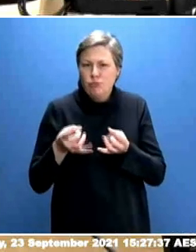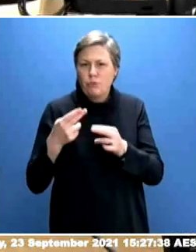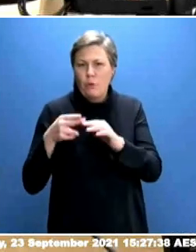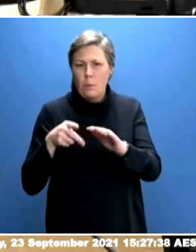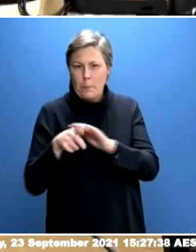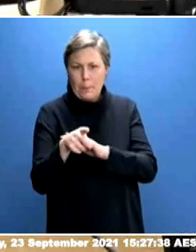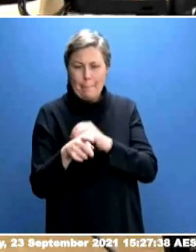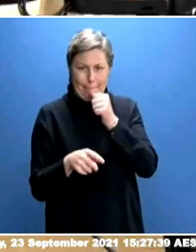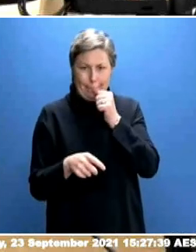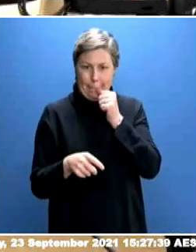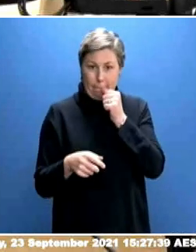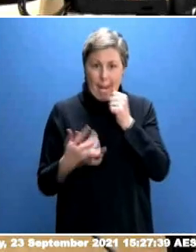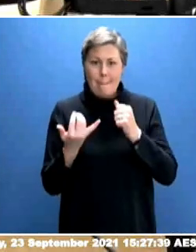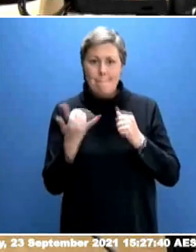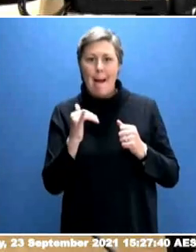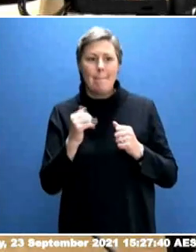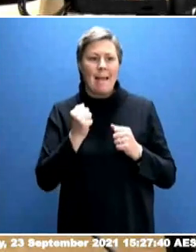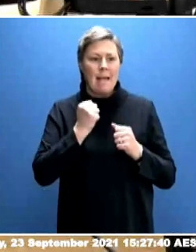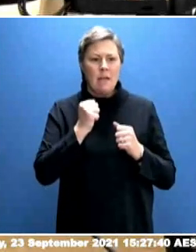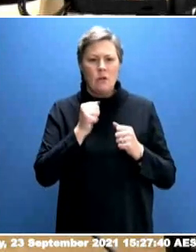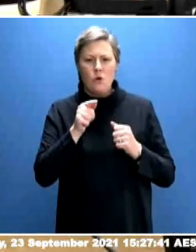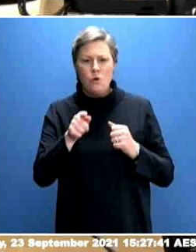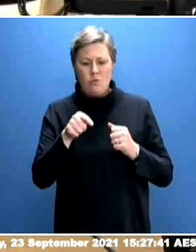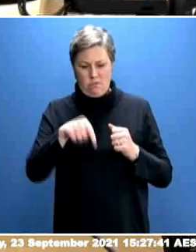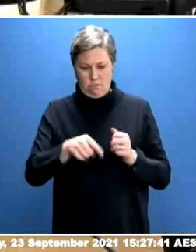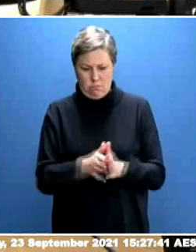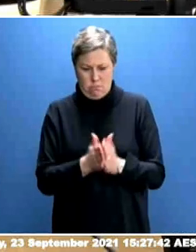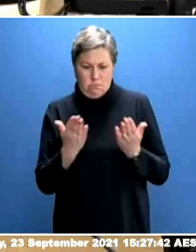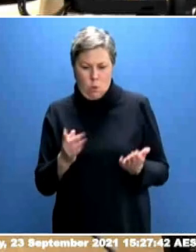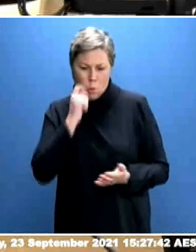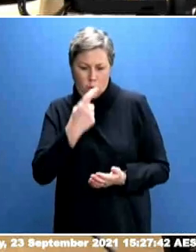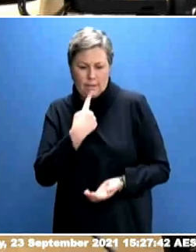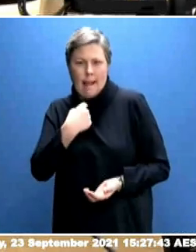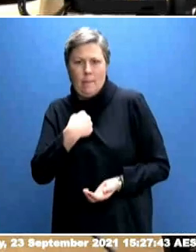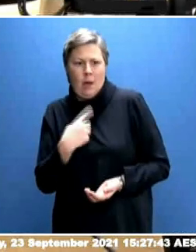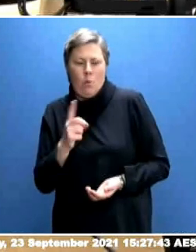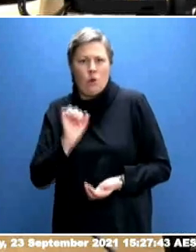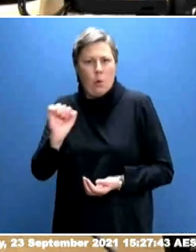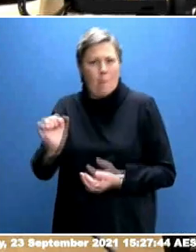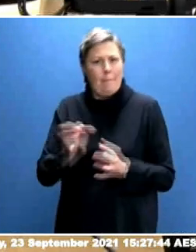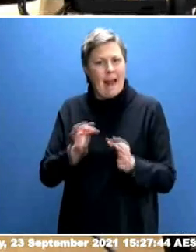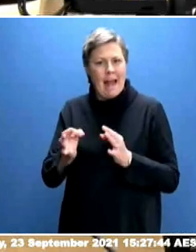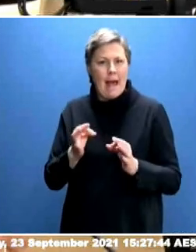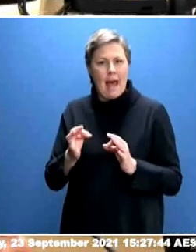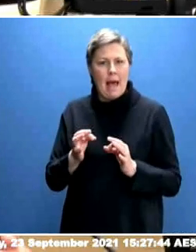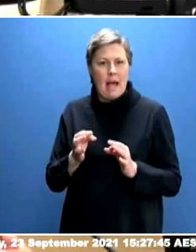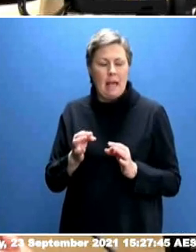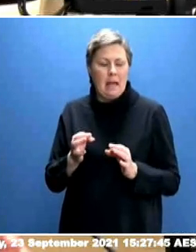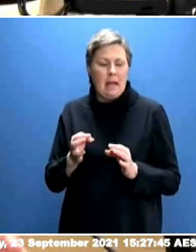attention to it, and perhaps from there if you could outline for us what is planned and how things are being done.